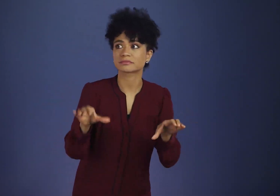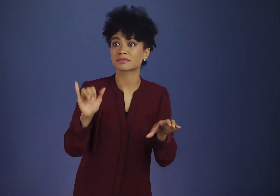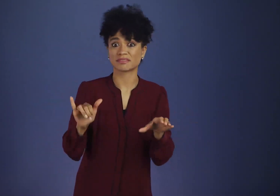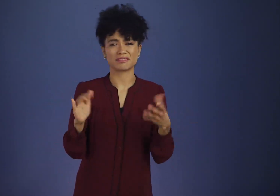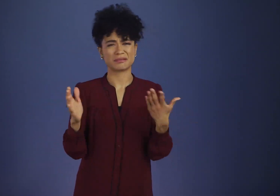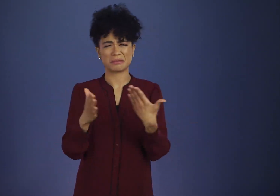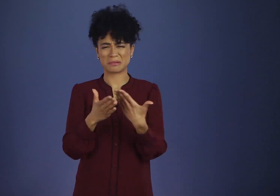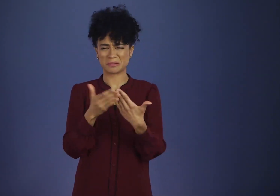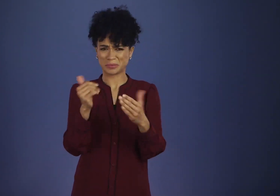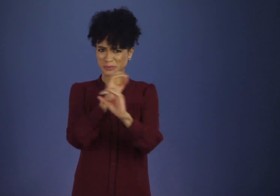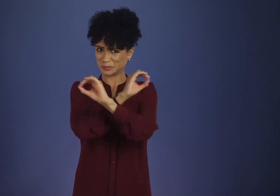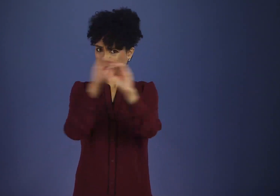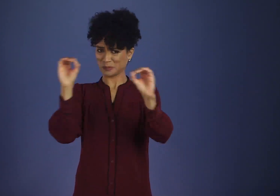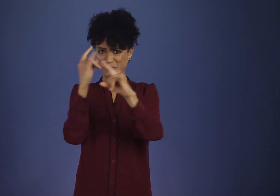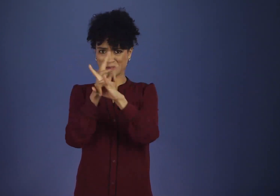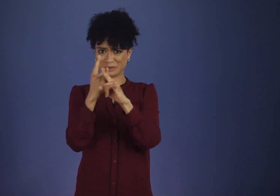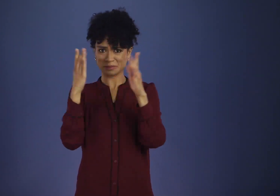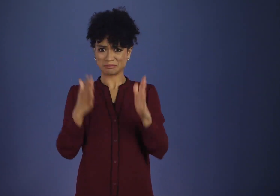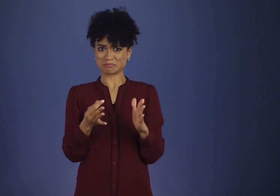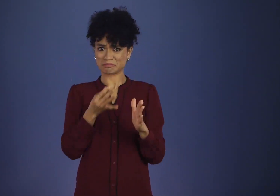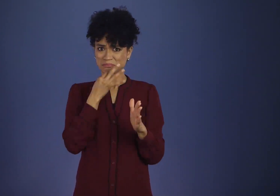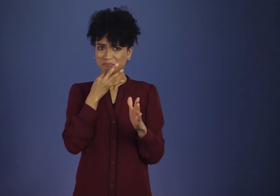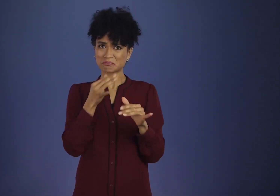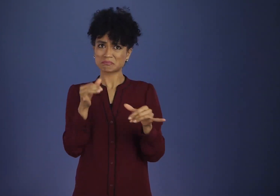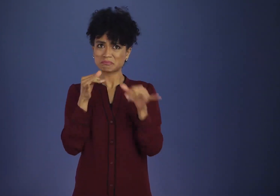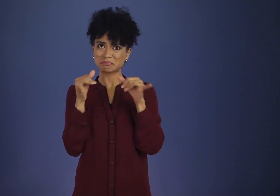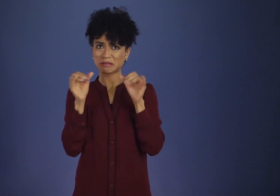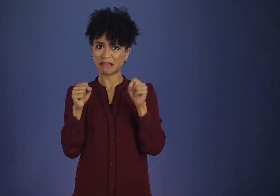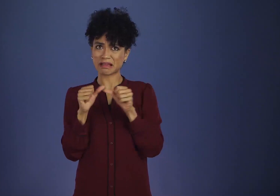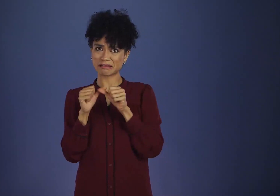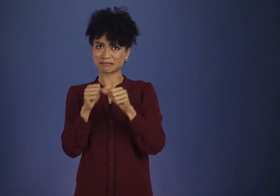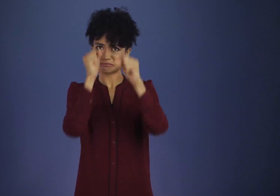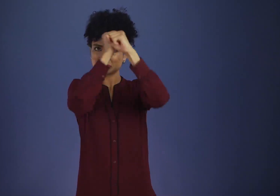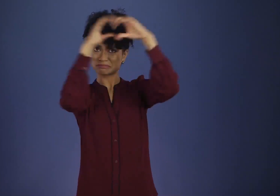that almost no alcoholic who is still drinking can dream of taking.